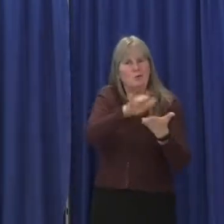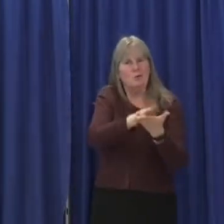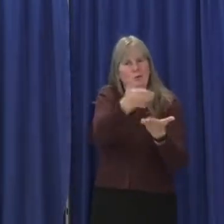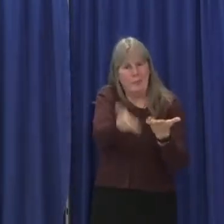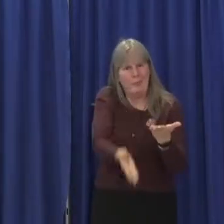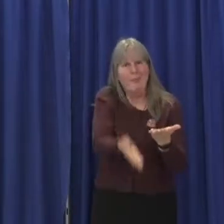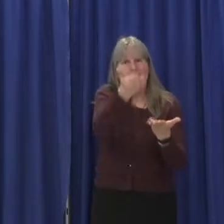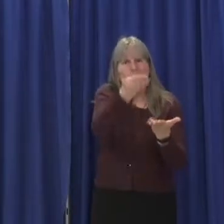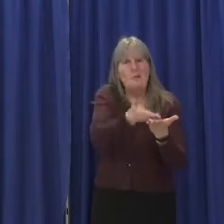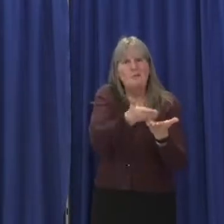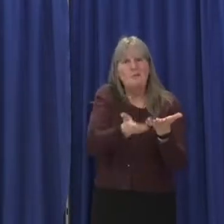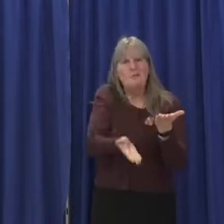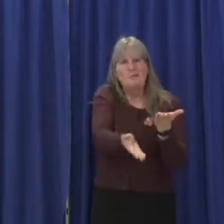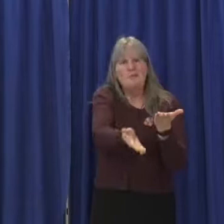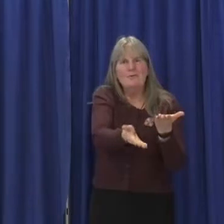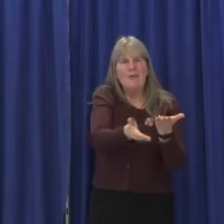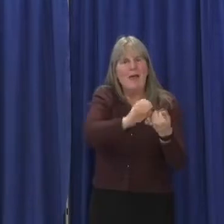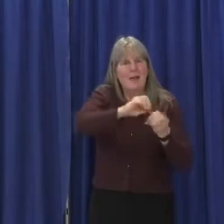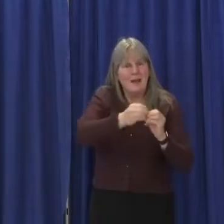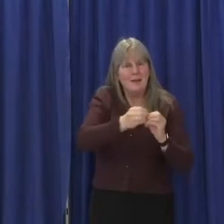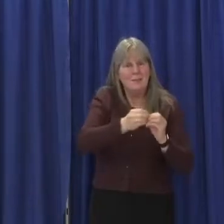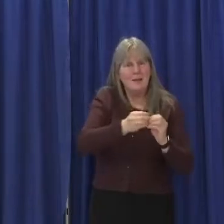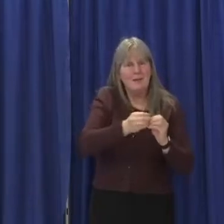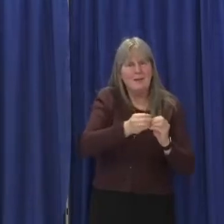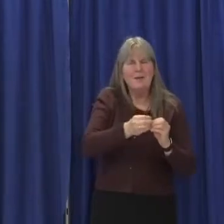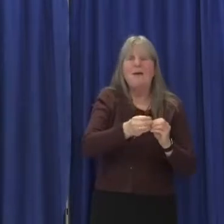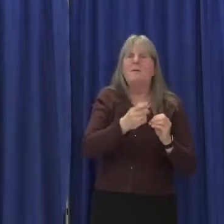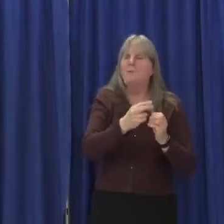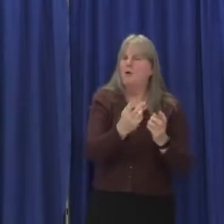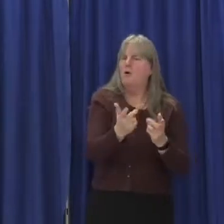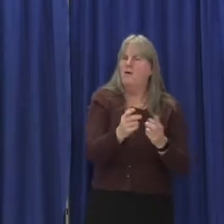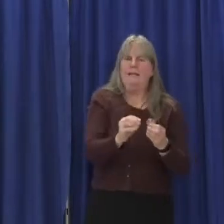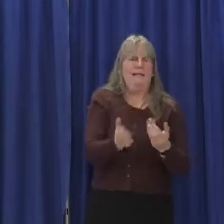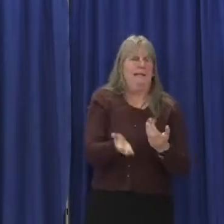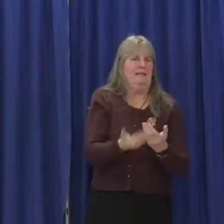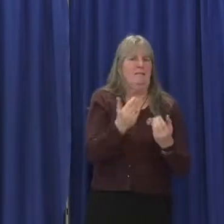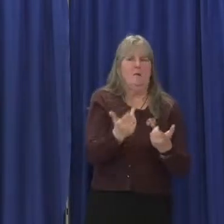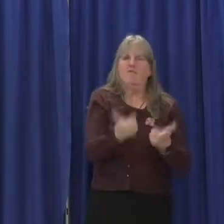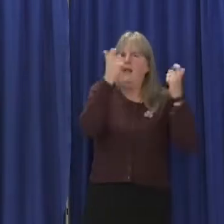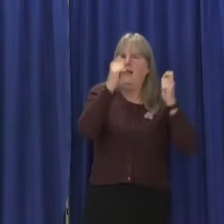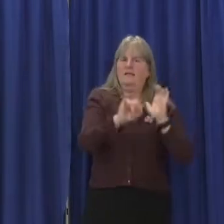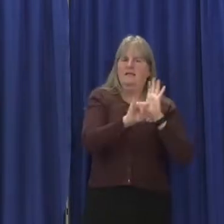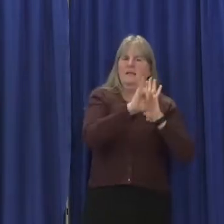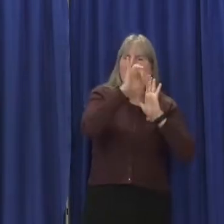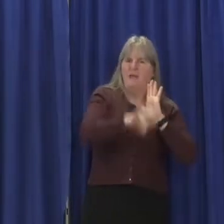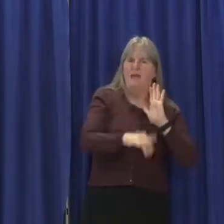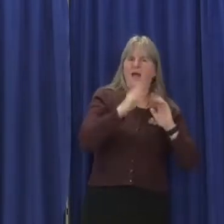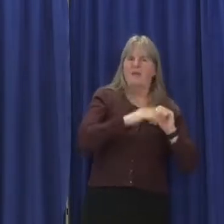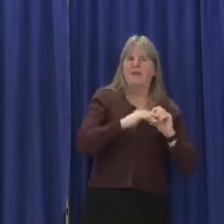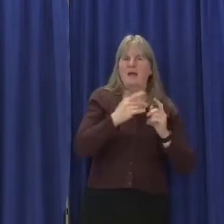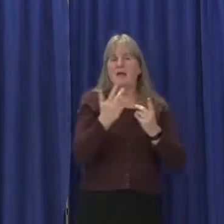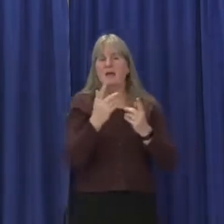waiting for somebody to get tested and then for that test result to be confirmed and the